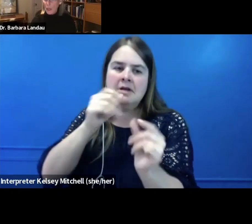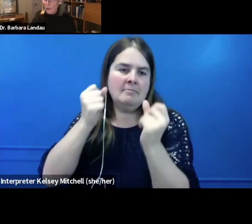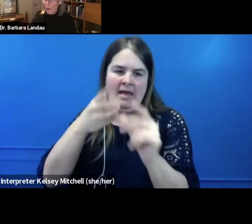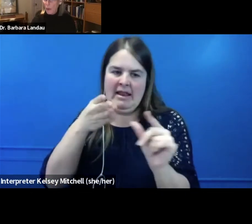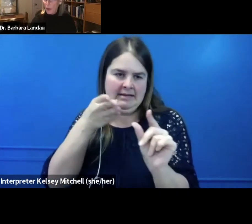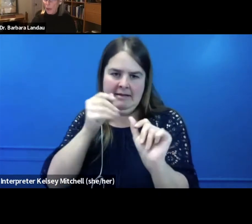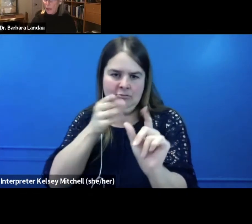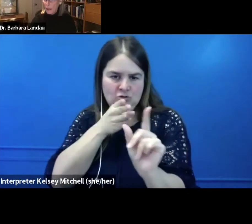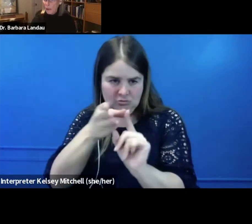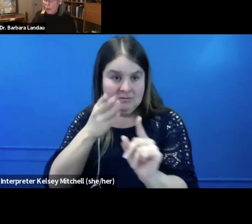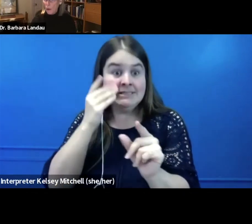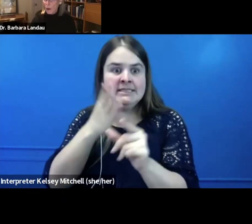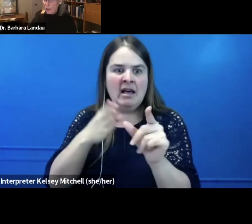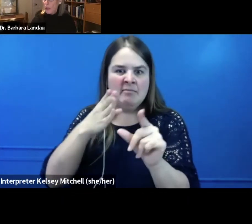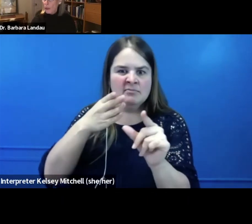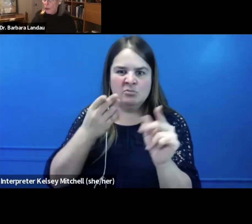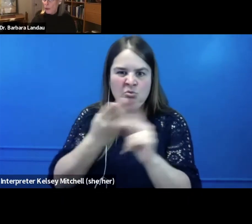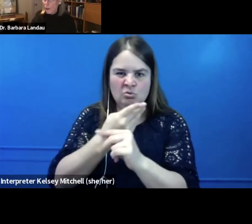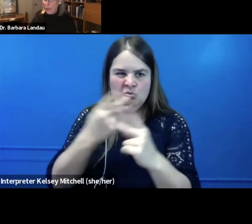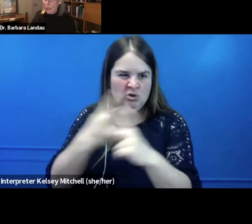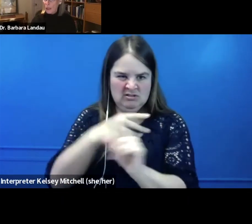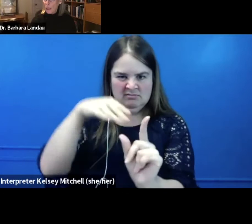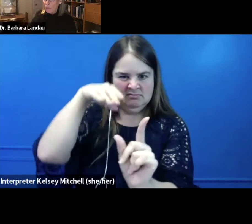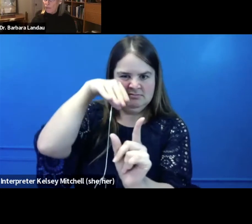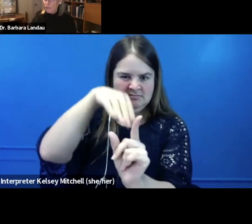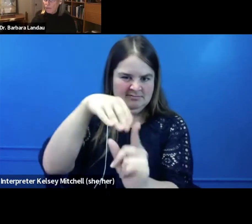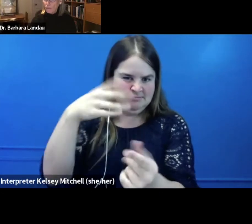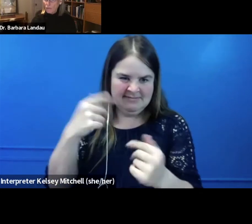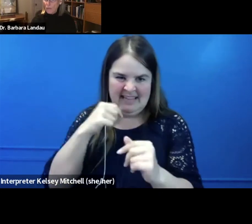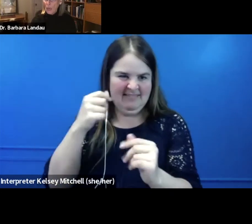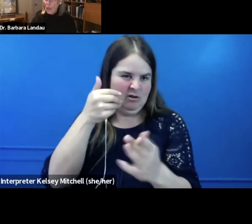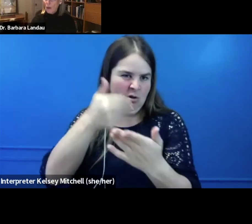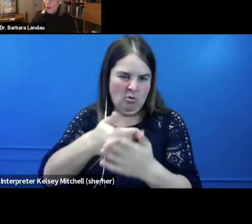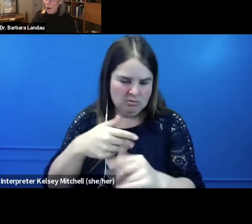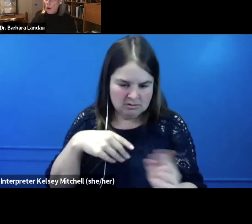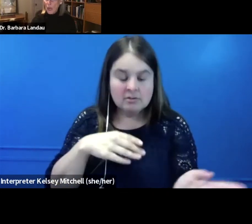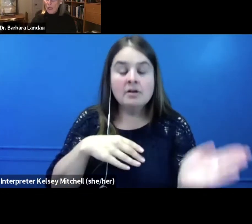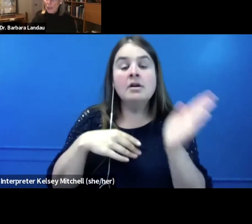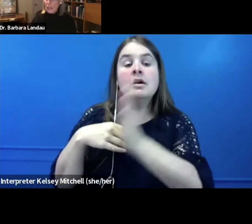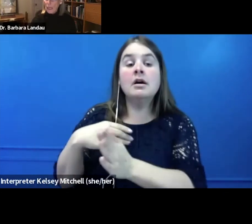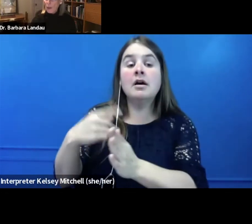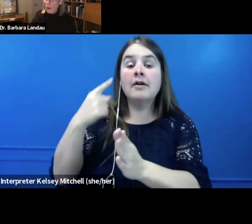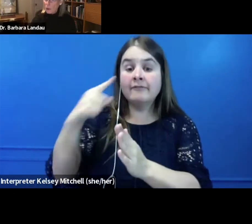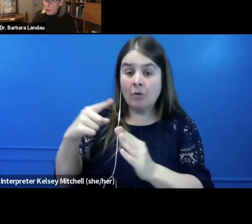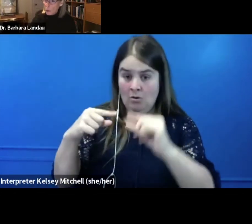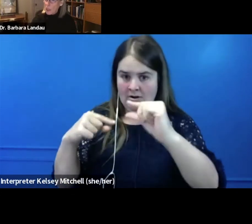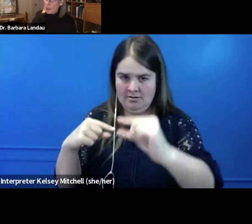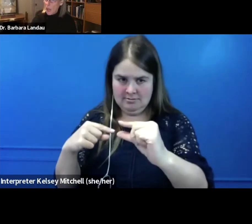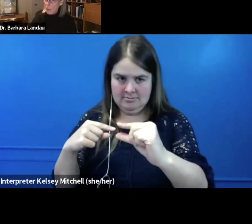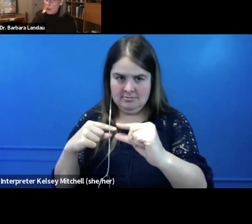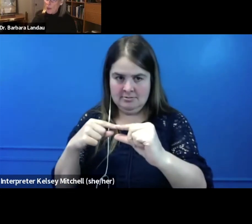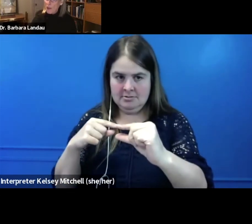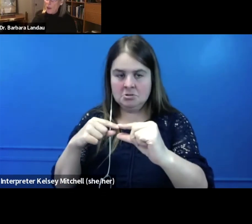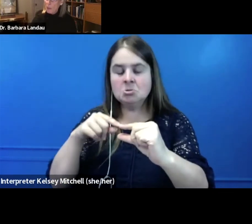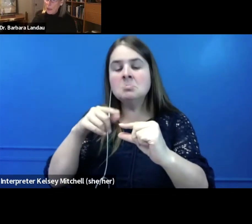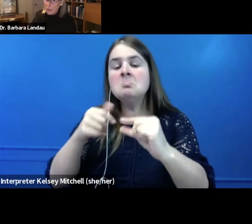of them are going for a horizontal orientation for the horizontal again they're tuned